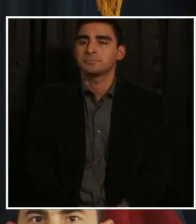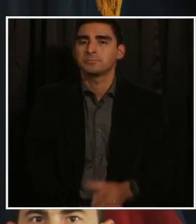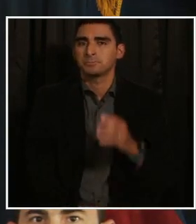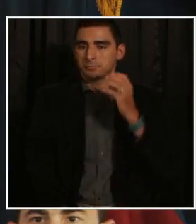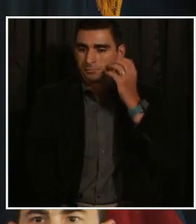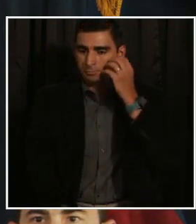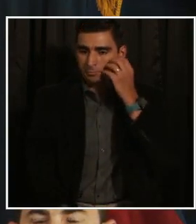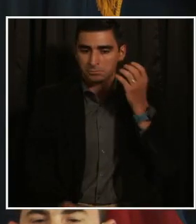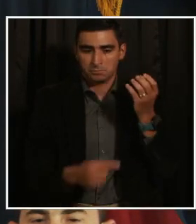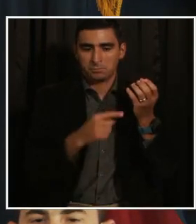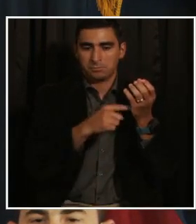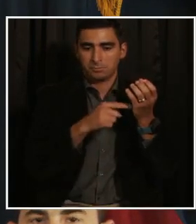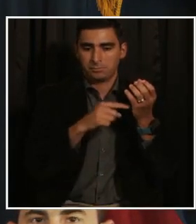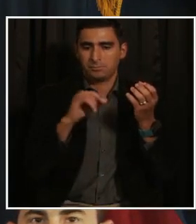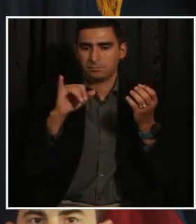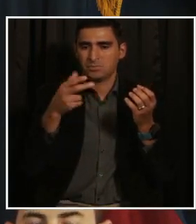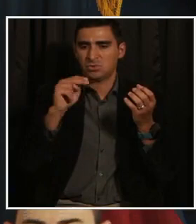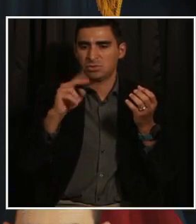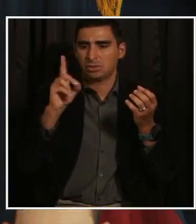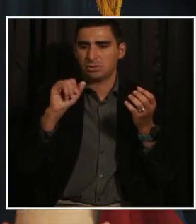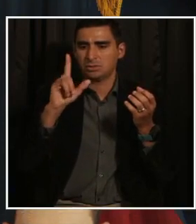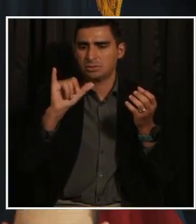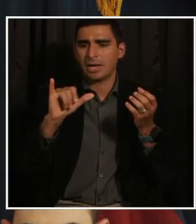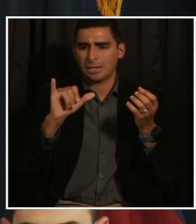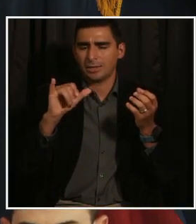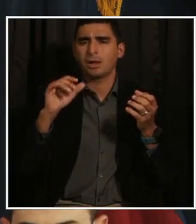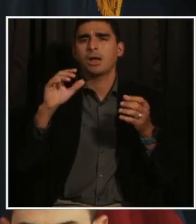hi governor john daly called the public radio thanks for taking our questions